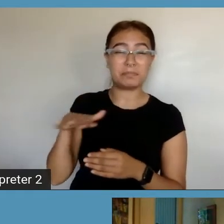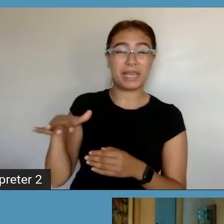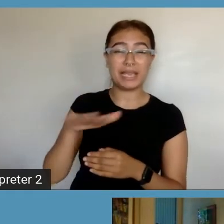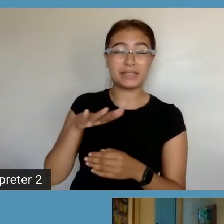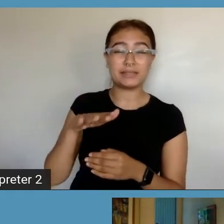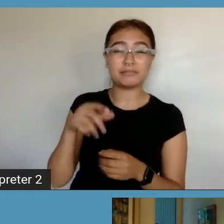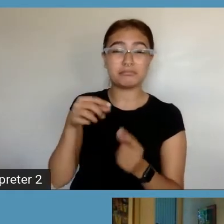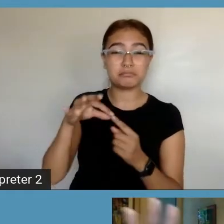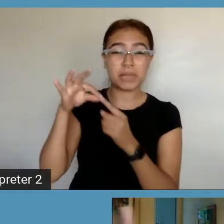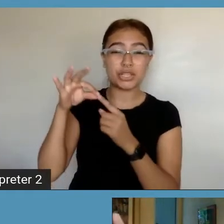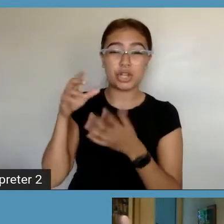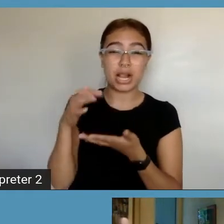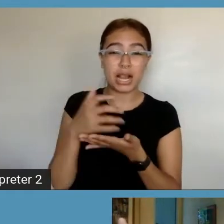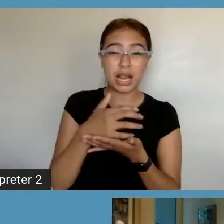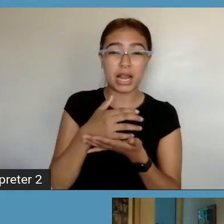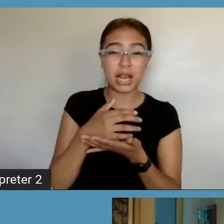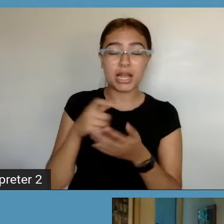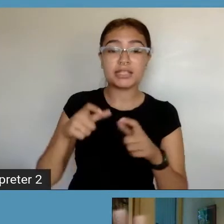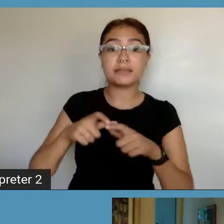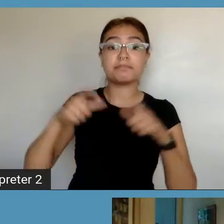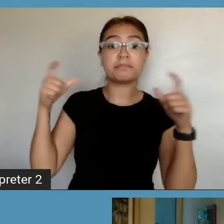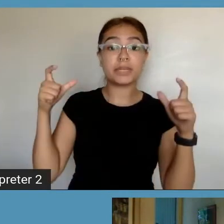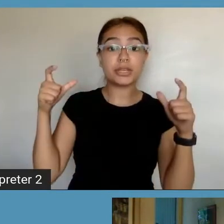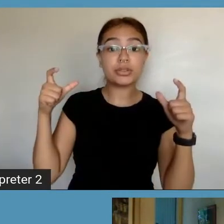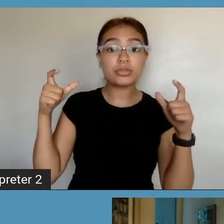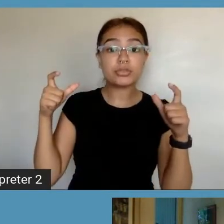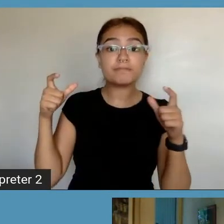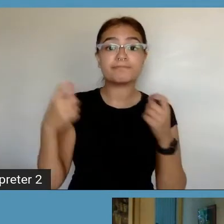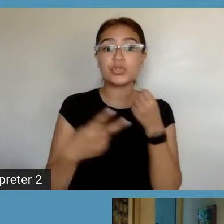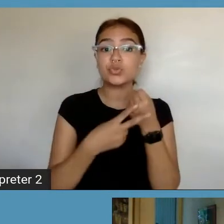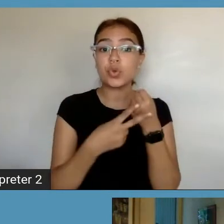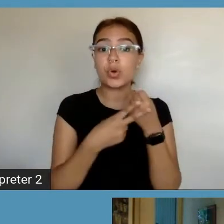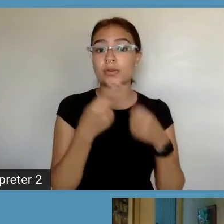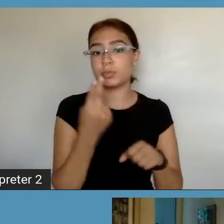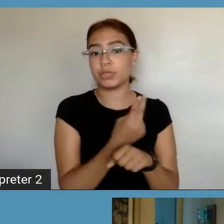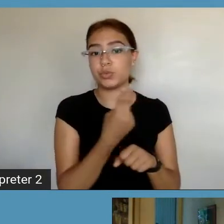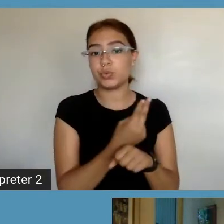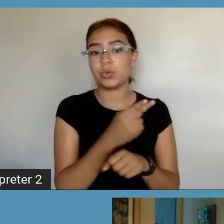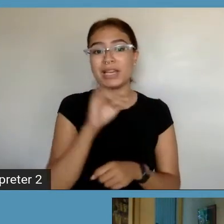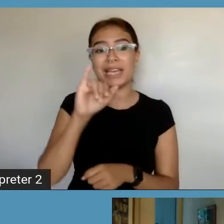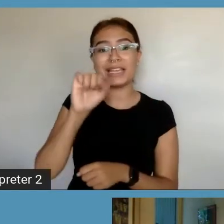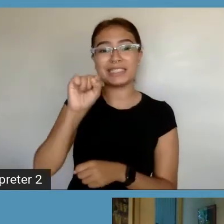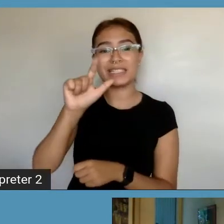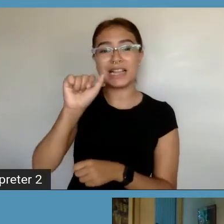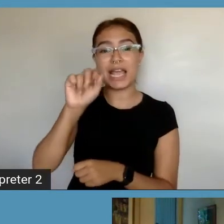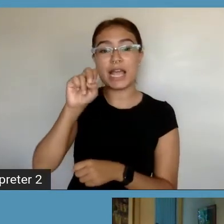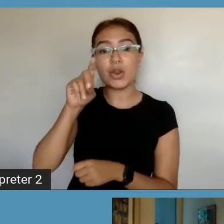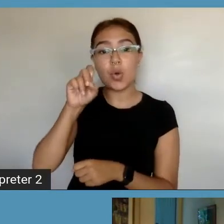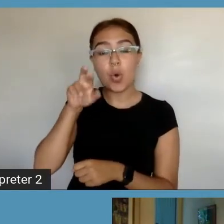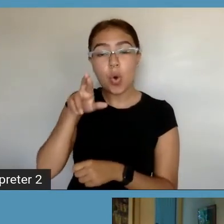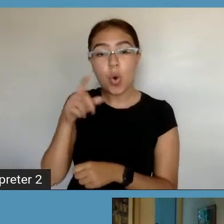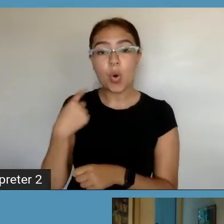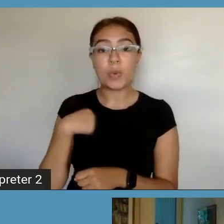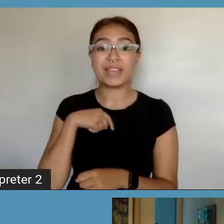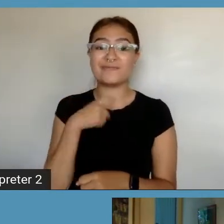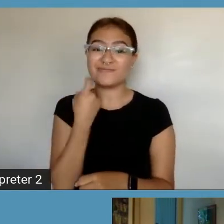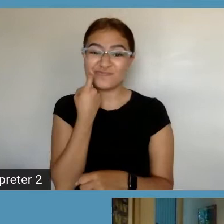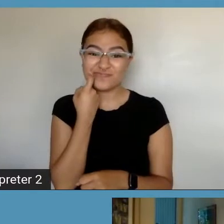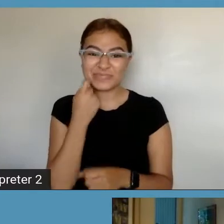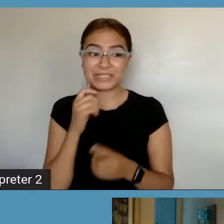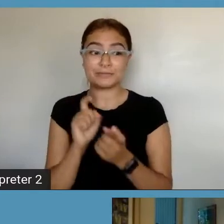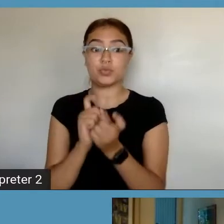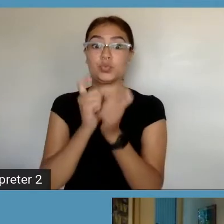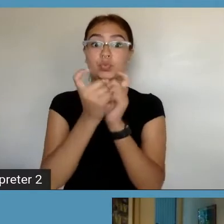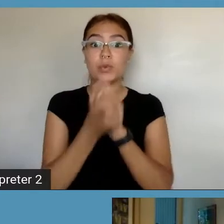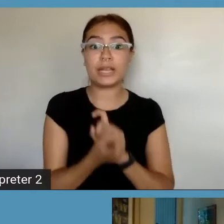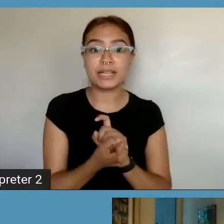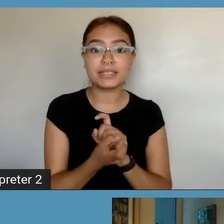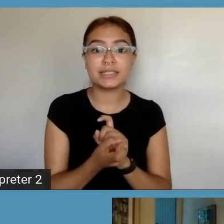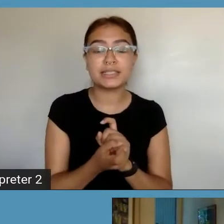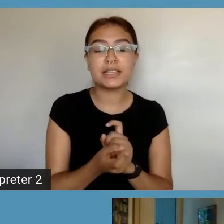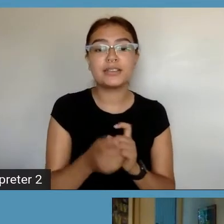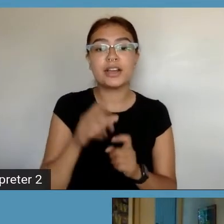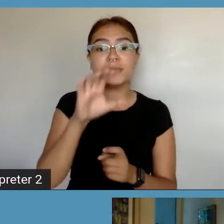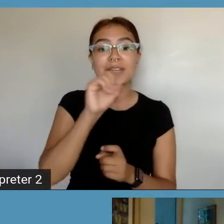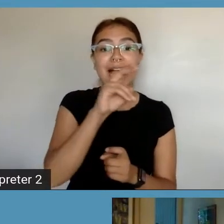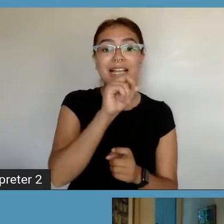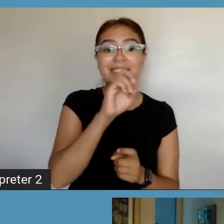our largest store to use Islandora and we recently migrated from Content DM and we are still working